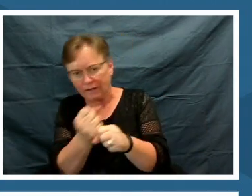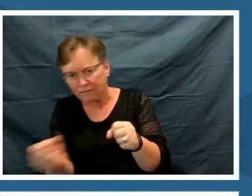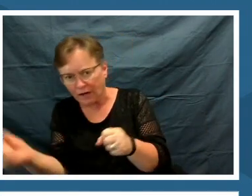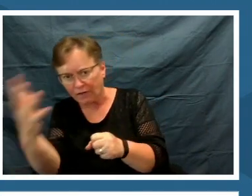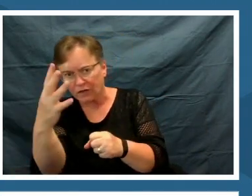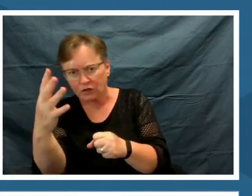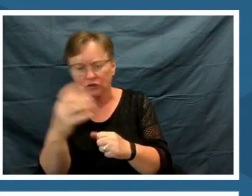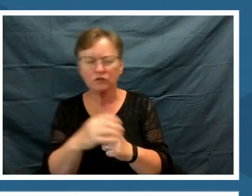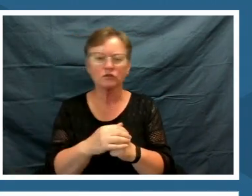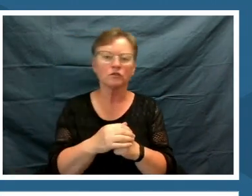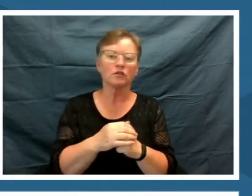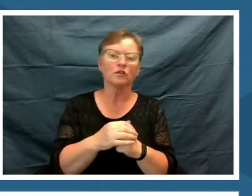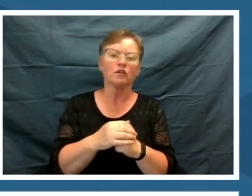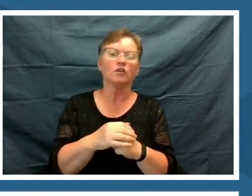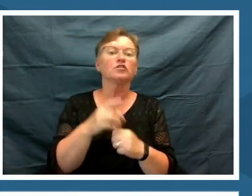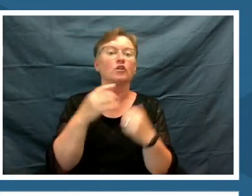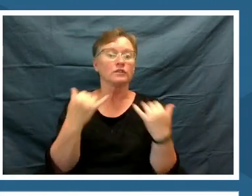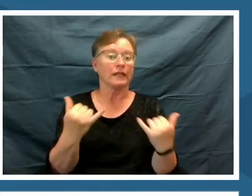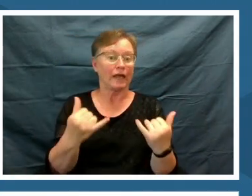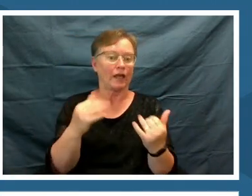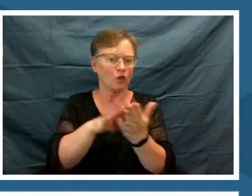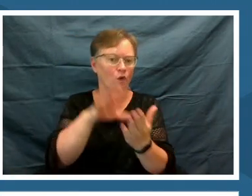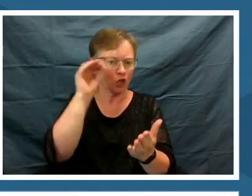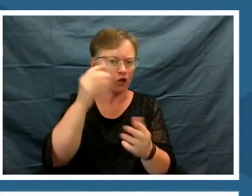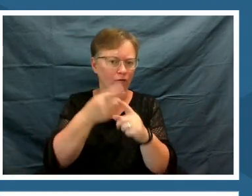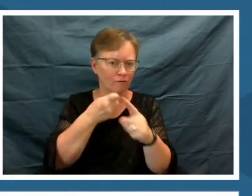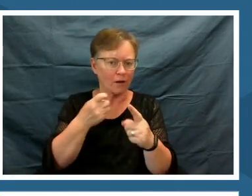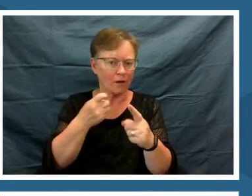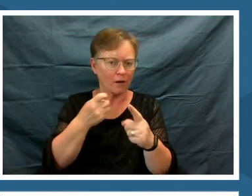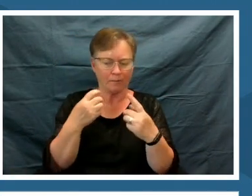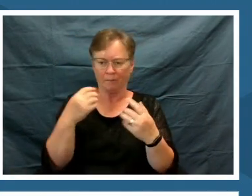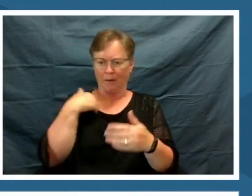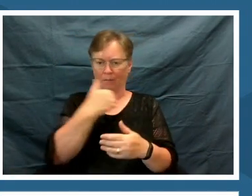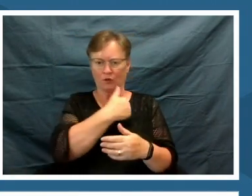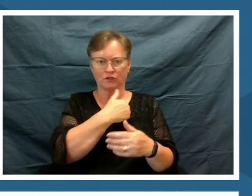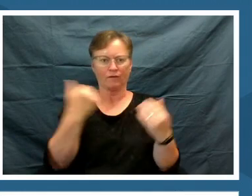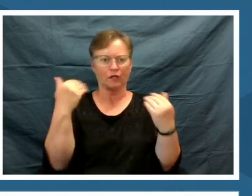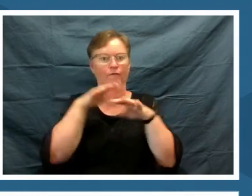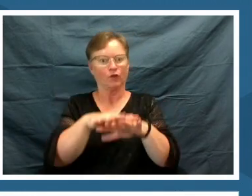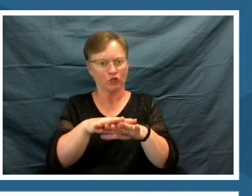convergence interagency working group